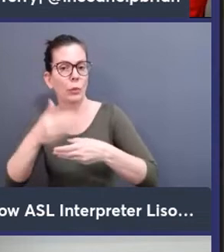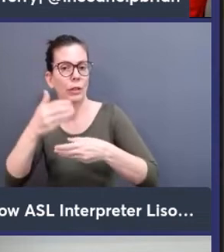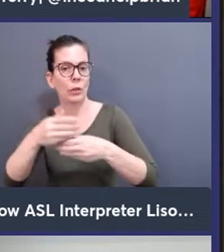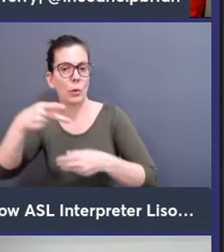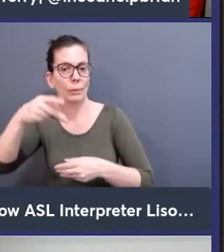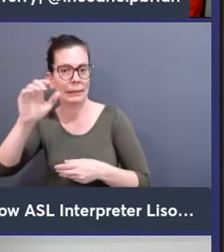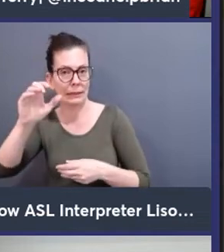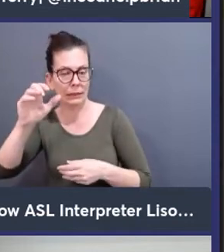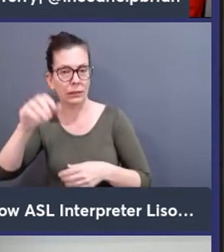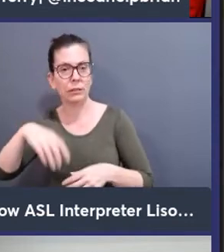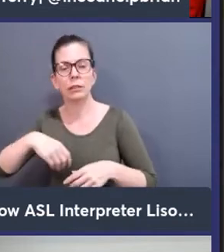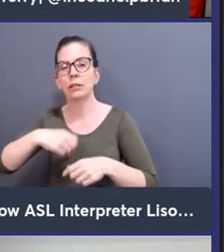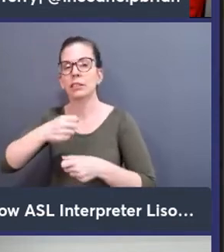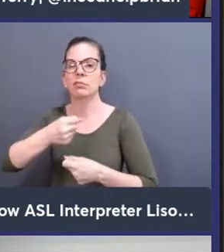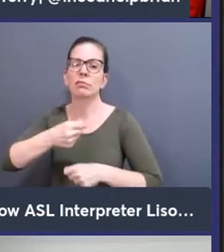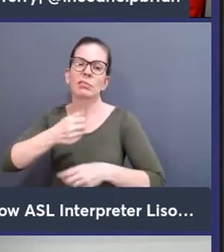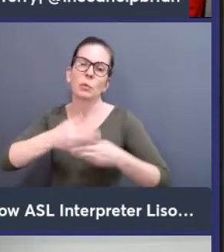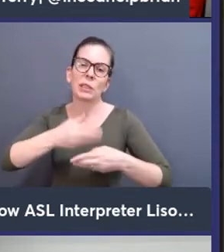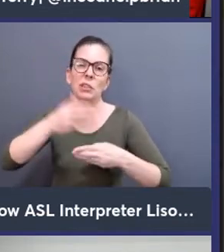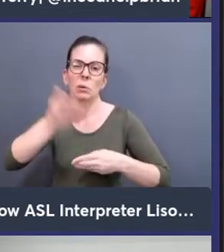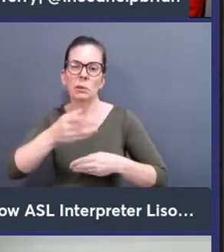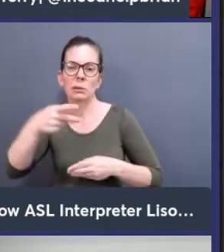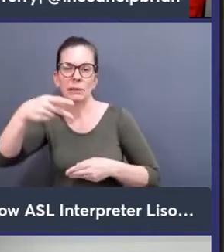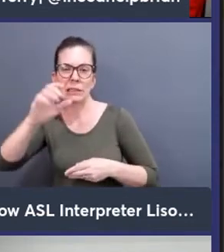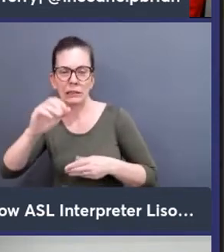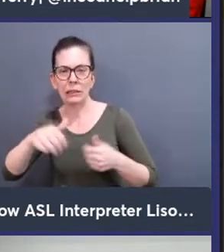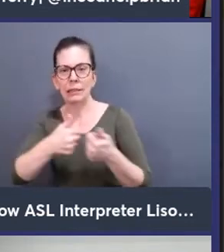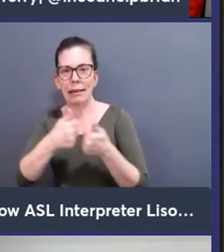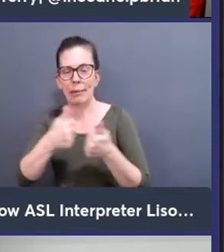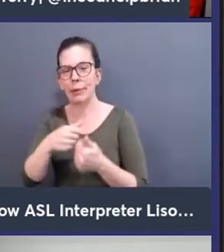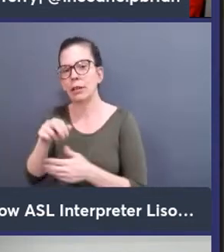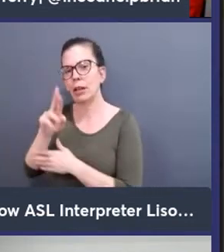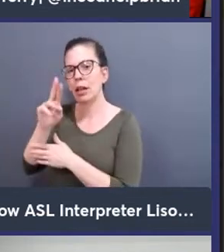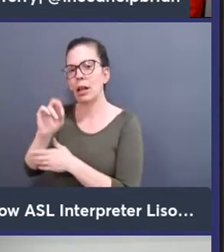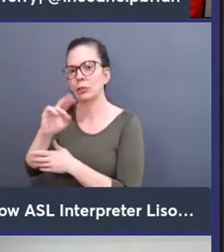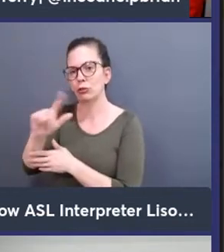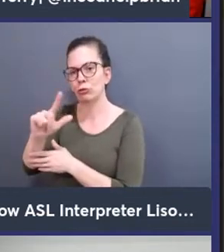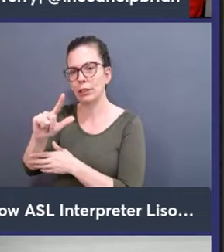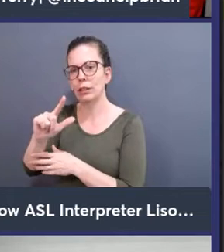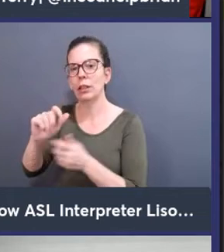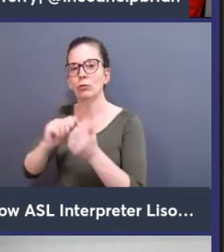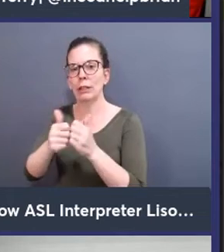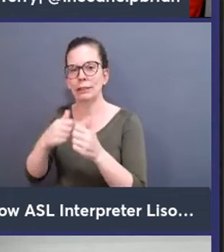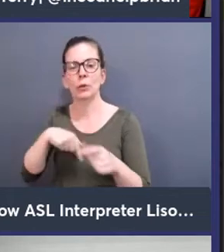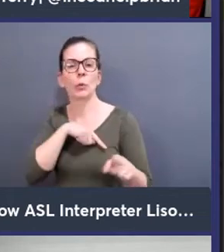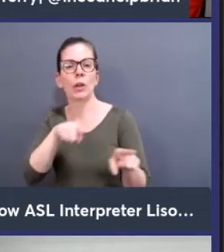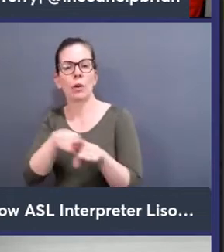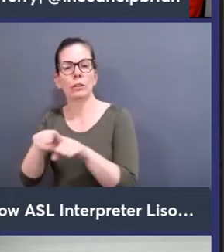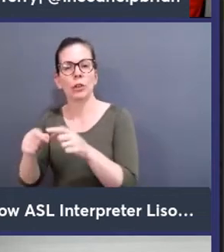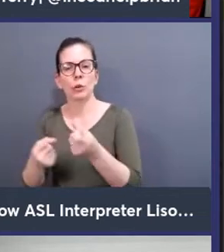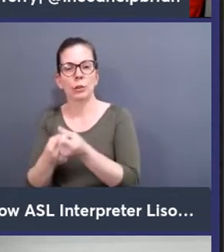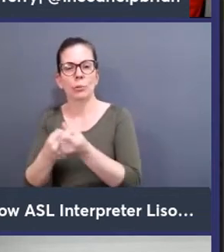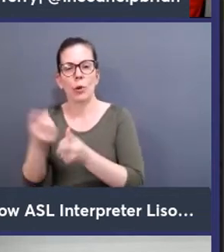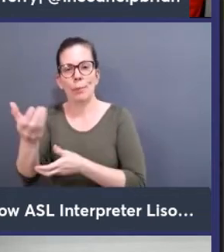Windows/PC gaming on Unreal. Very soon, we're gonna also support mobile gaming on Unreal